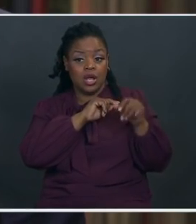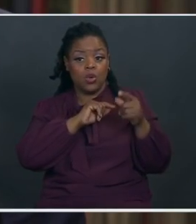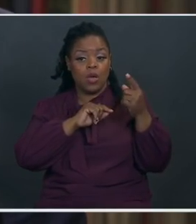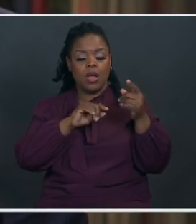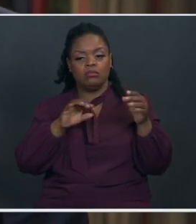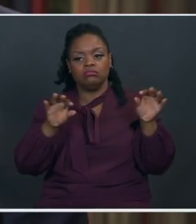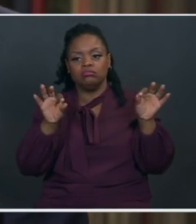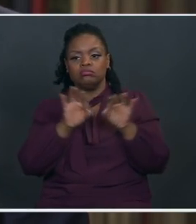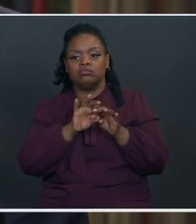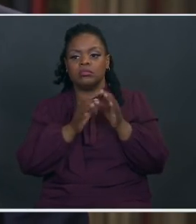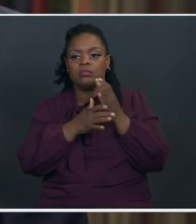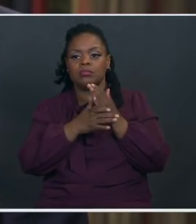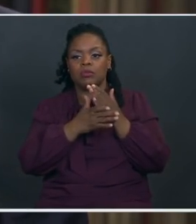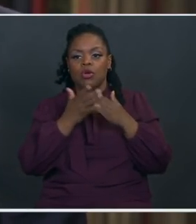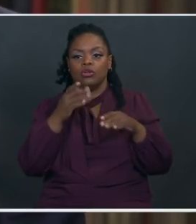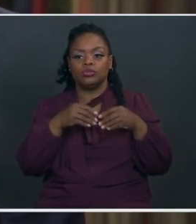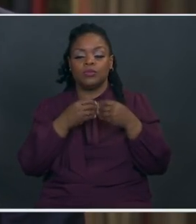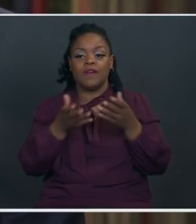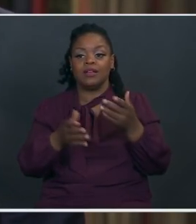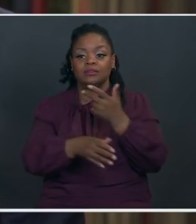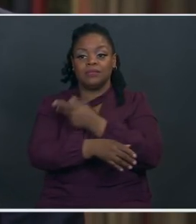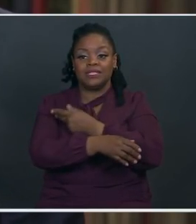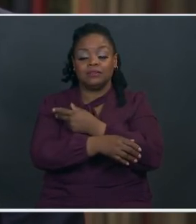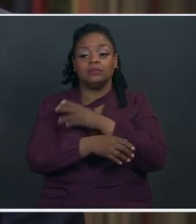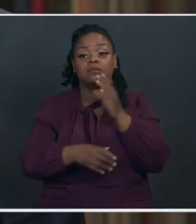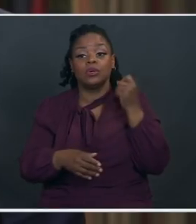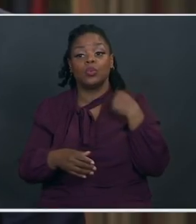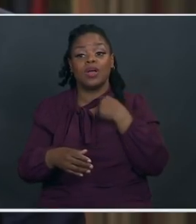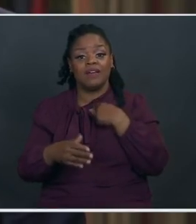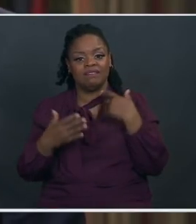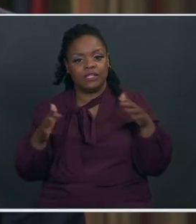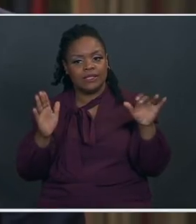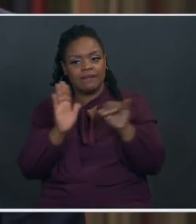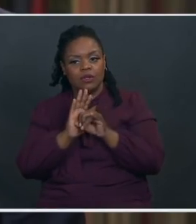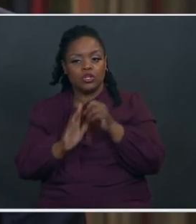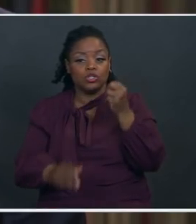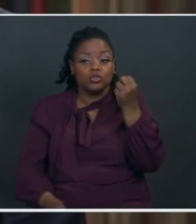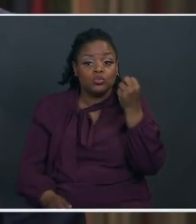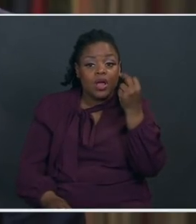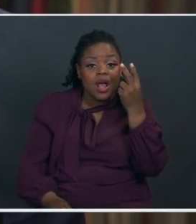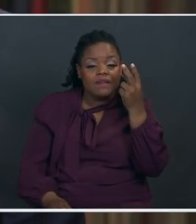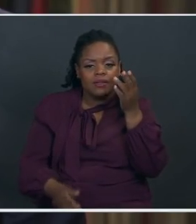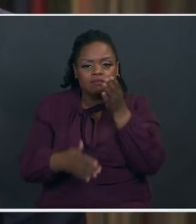We've identified 12 areas where the president has authorized us to use the Defense Production Act,